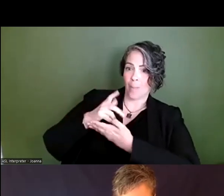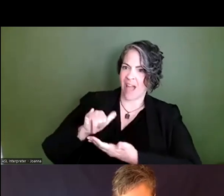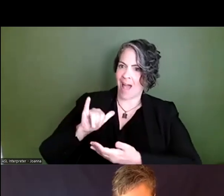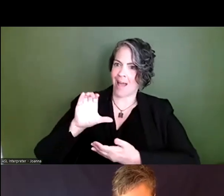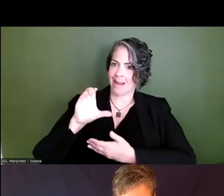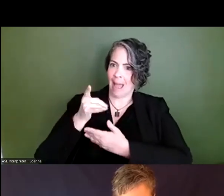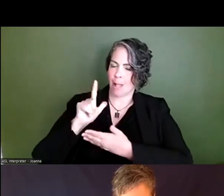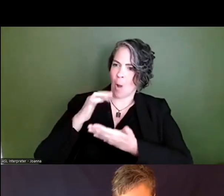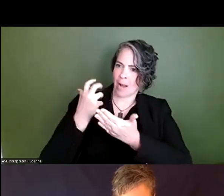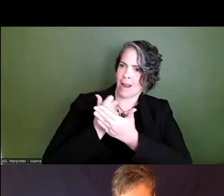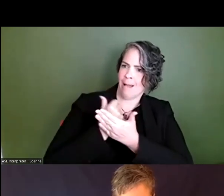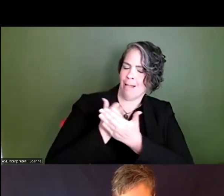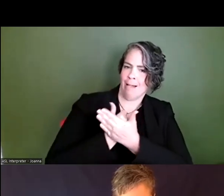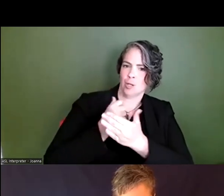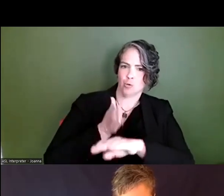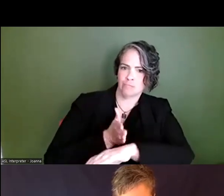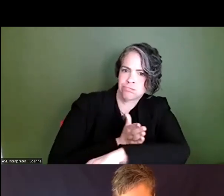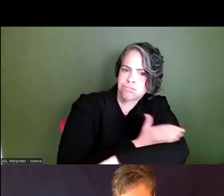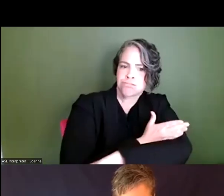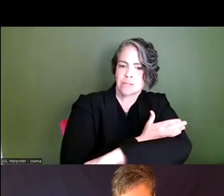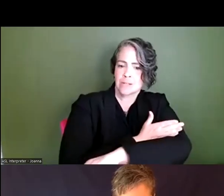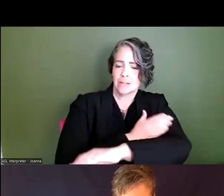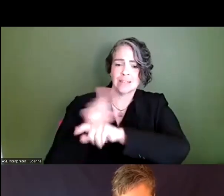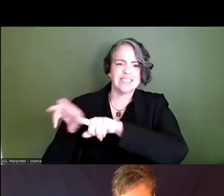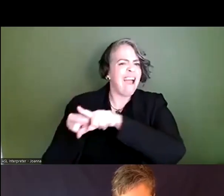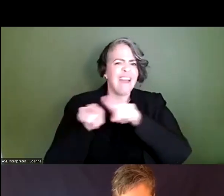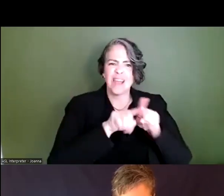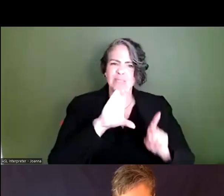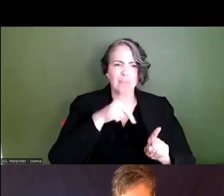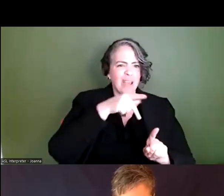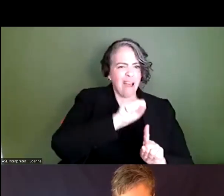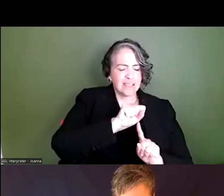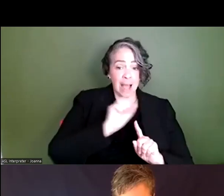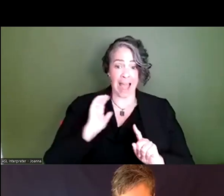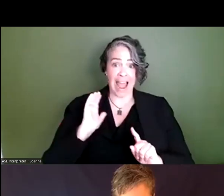CPSs does. You know, we also want to share our lived experience, to inspire hope, you know,